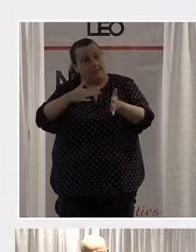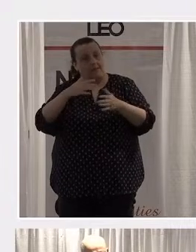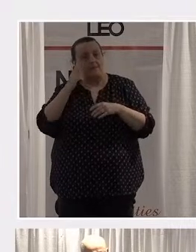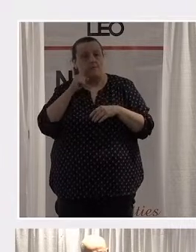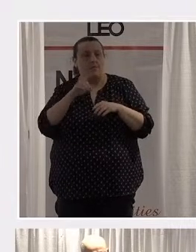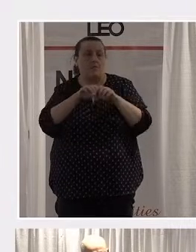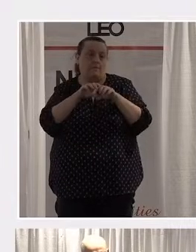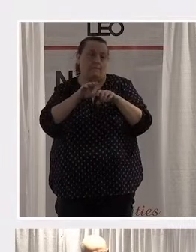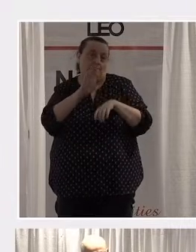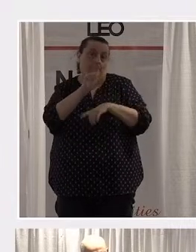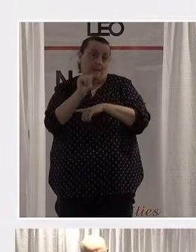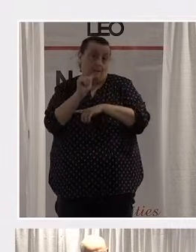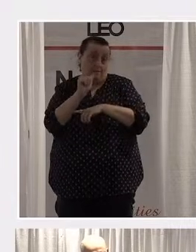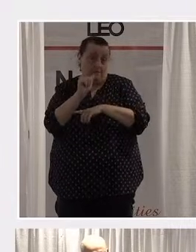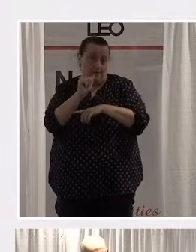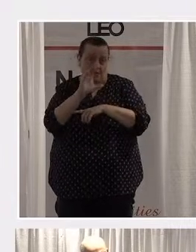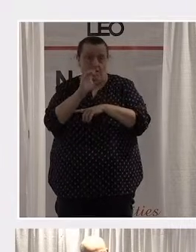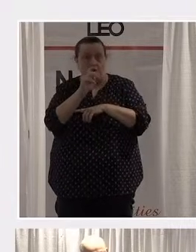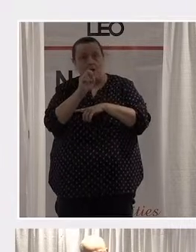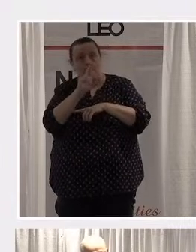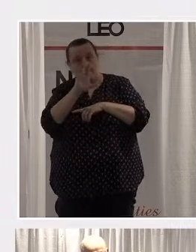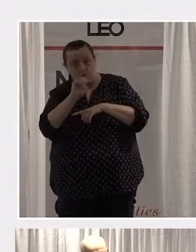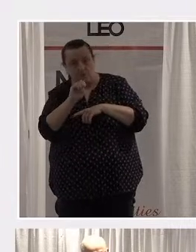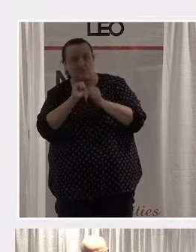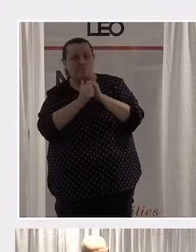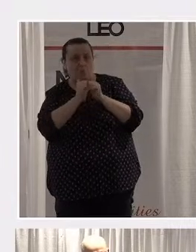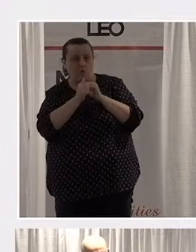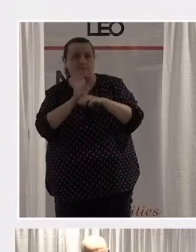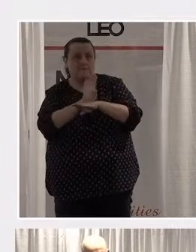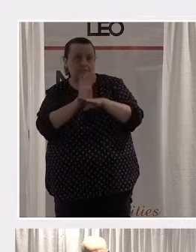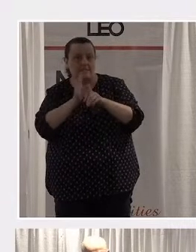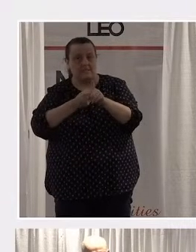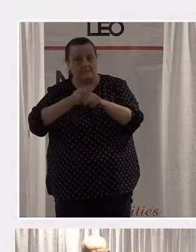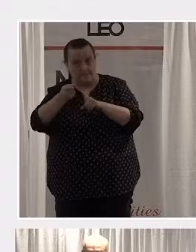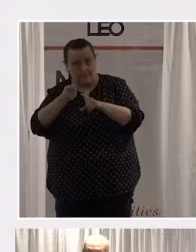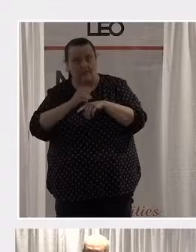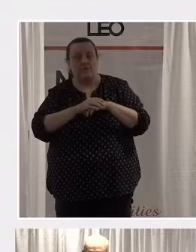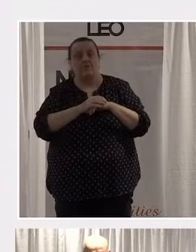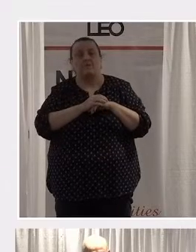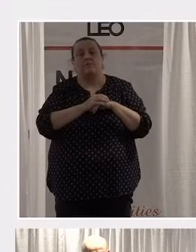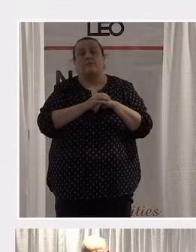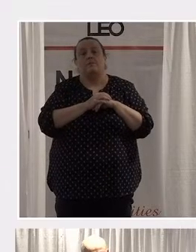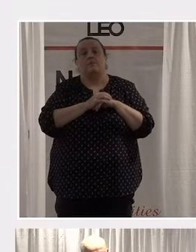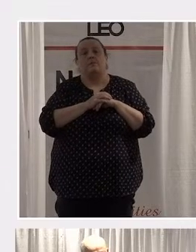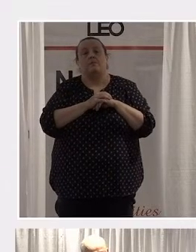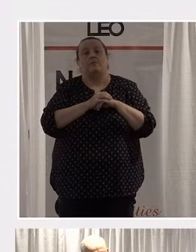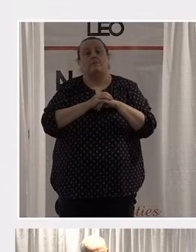WITH A MAJOR IN SPORTS BUSINESS AT SAINT MARY'S UNIVERSITY WITH THE GOAL OF BEING A